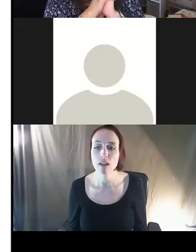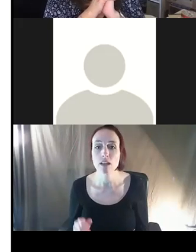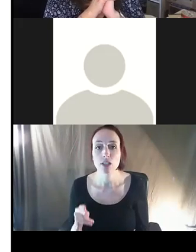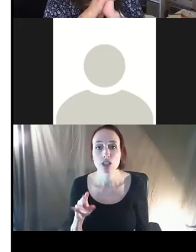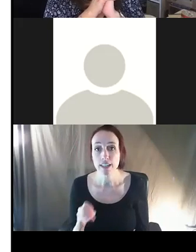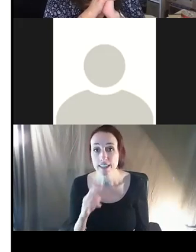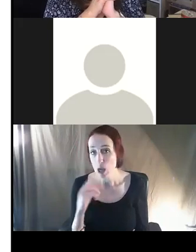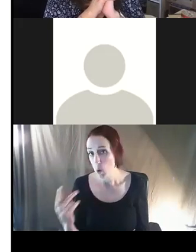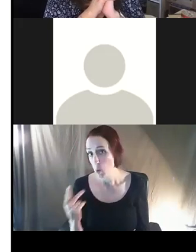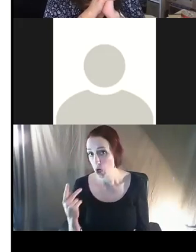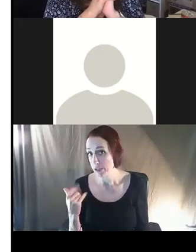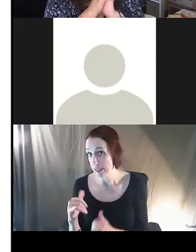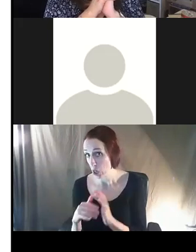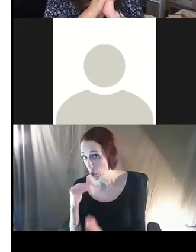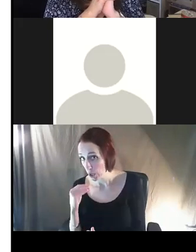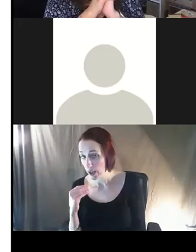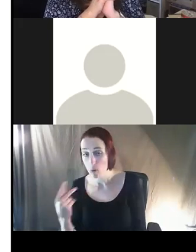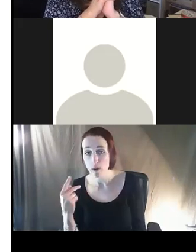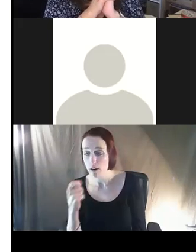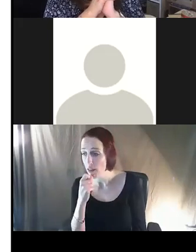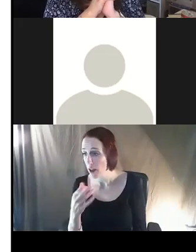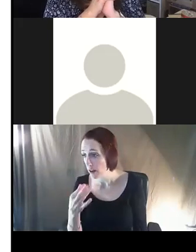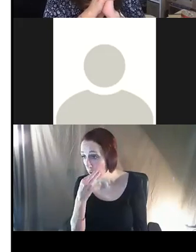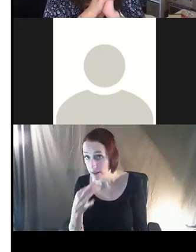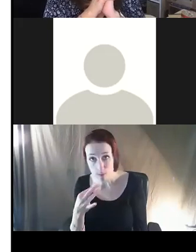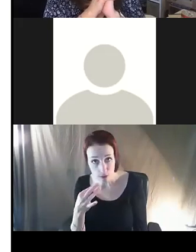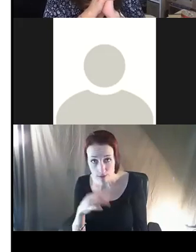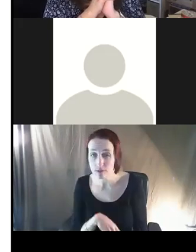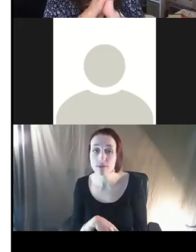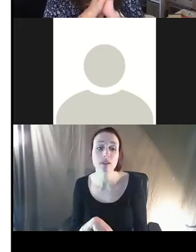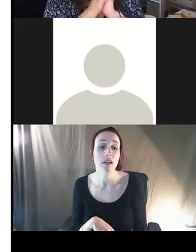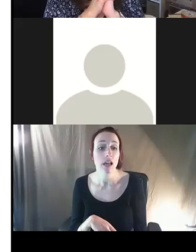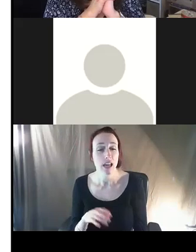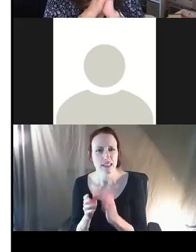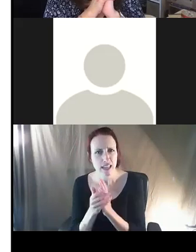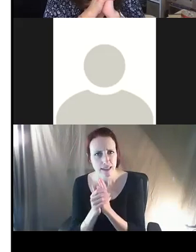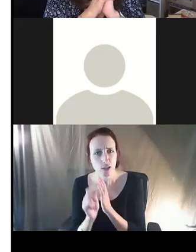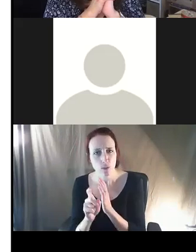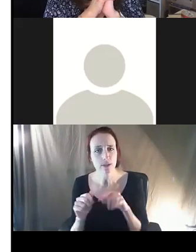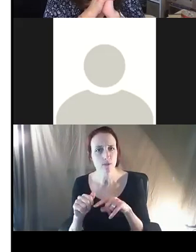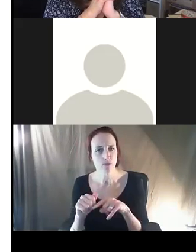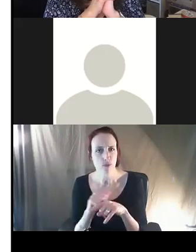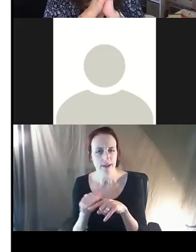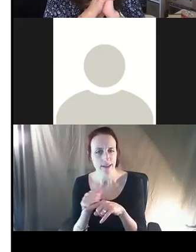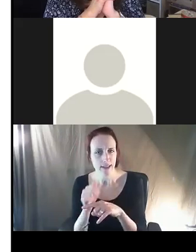First, we are not experts at this. This is a skill that you improve on over time, like everything else.